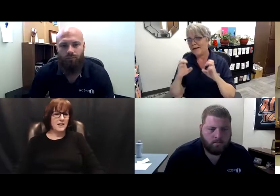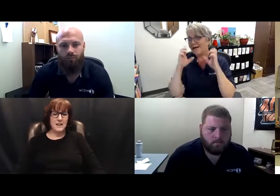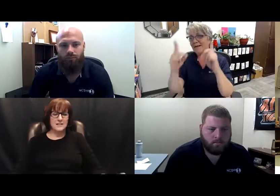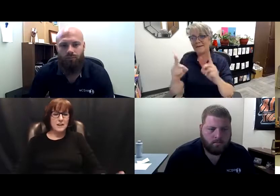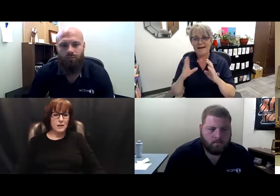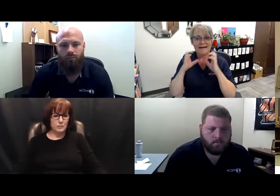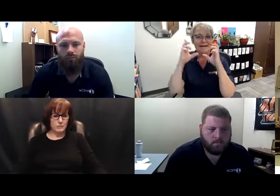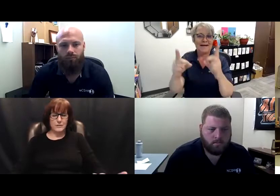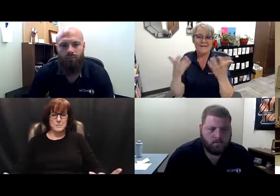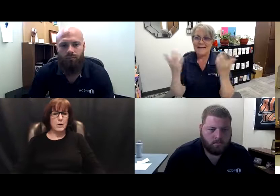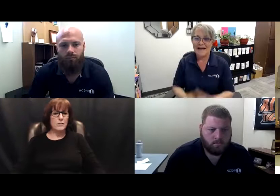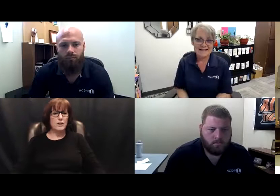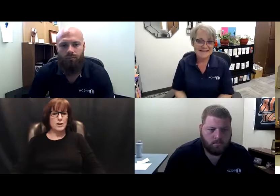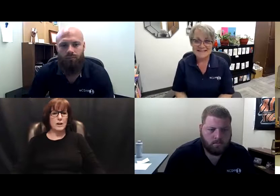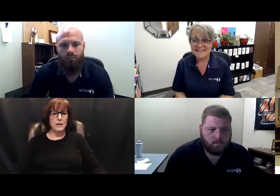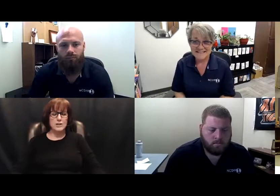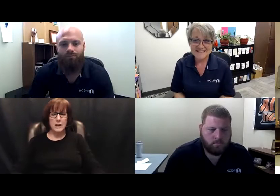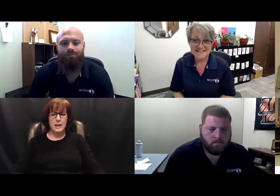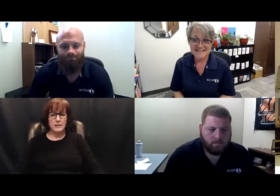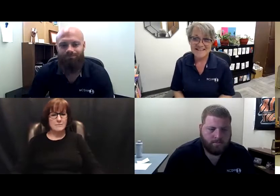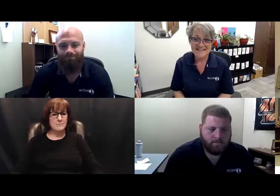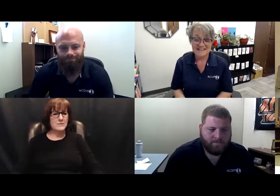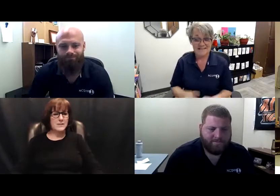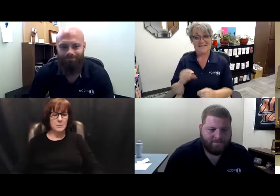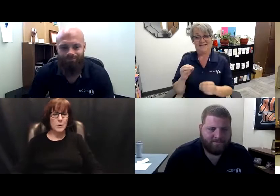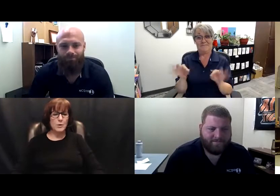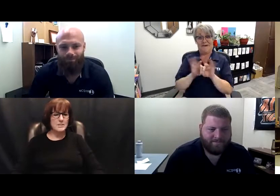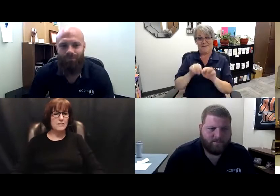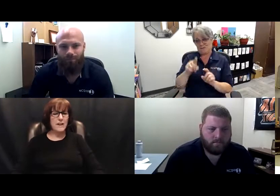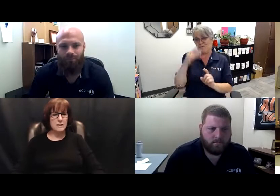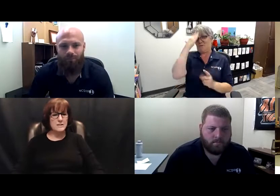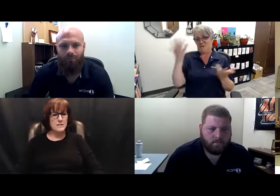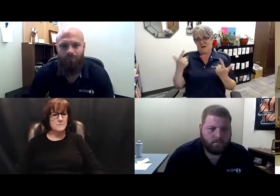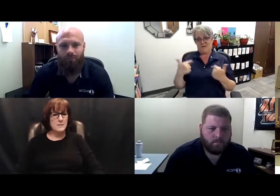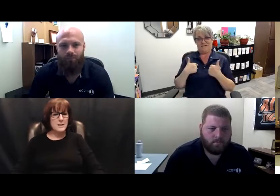Love this part of our job educating and promoting self-advocacy. It's